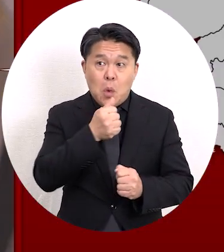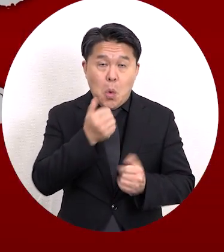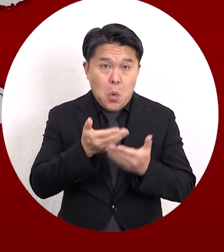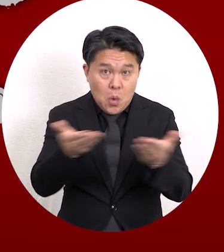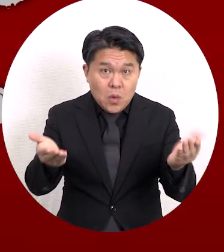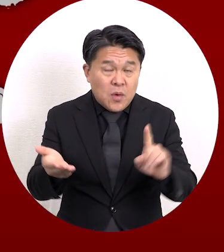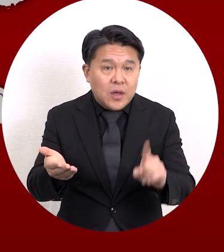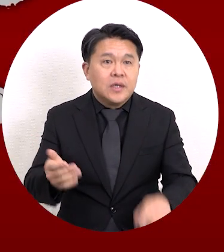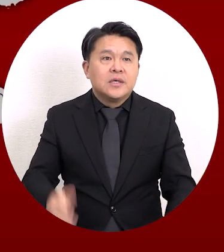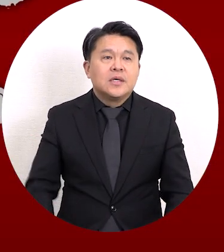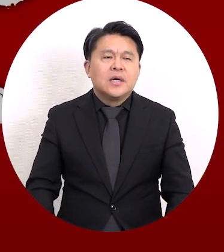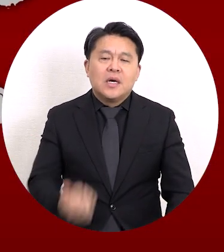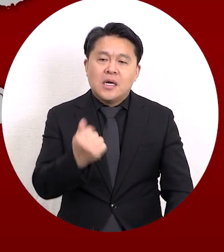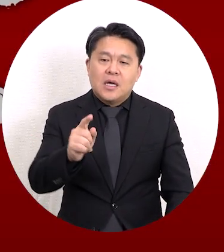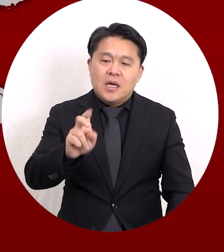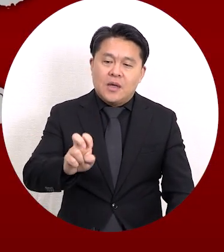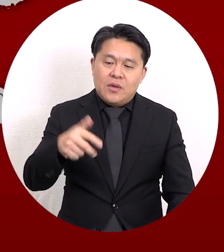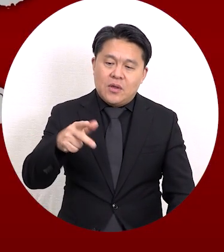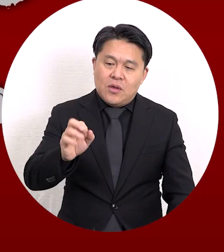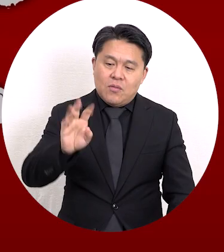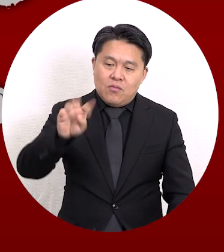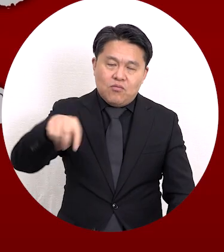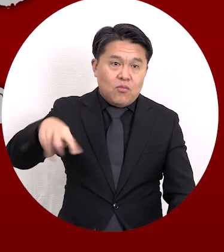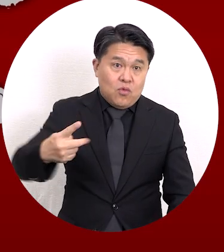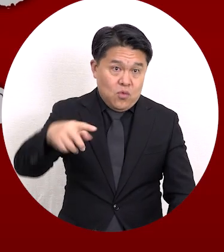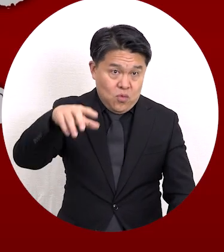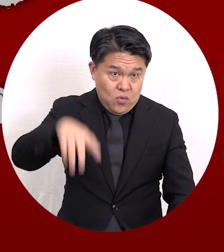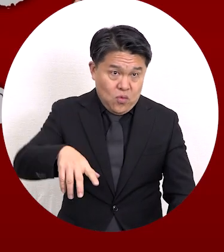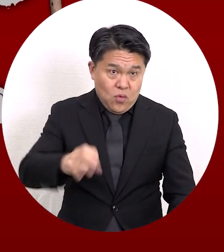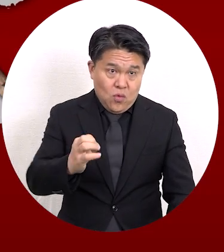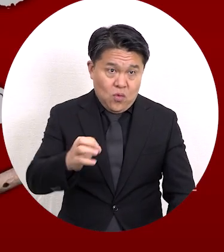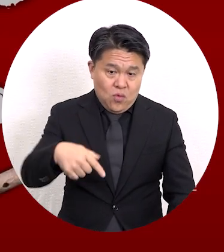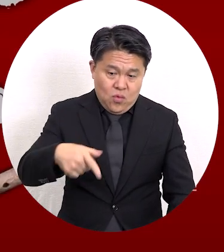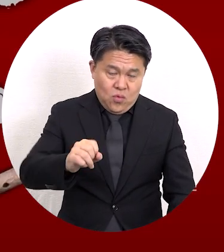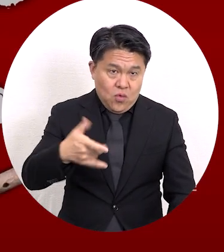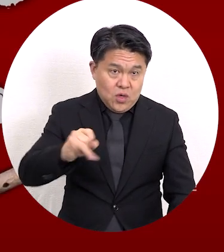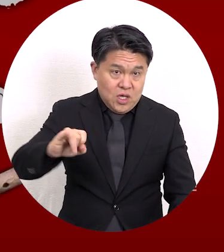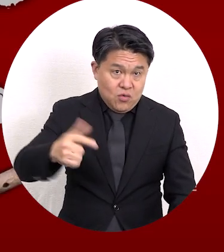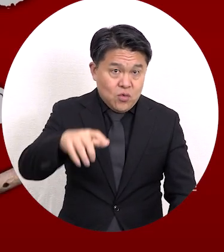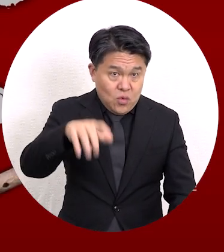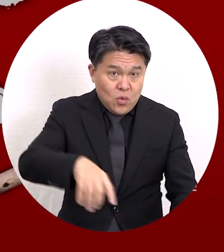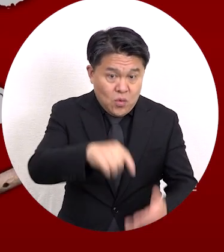The flute was discovered in Gulpoh-ri, Unggi County, North Hamgyong Province,